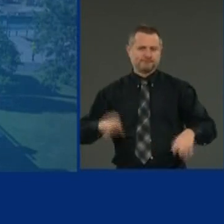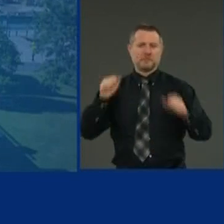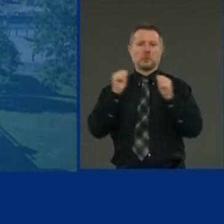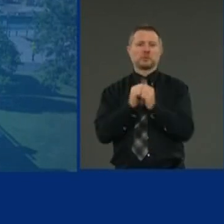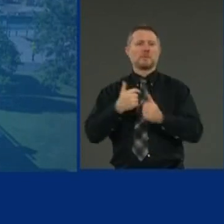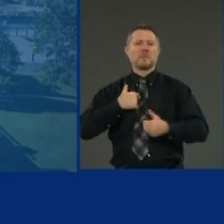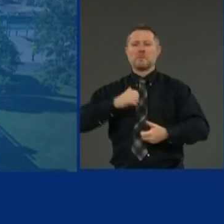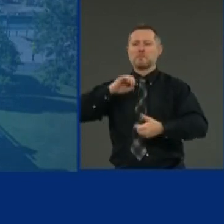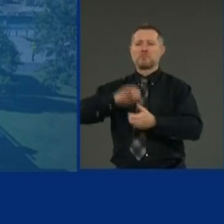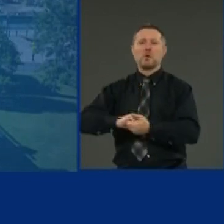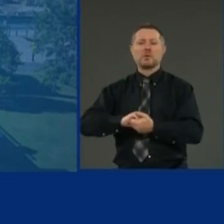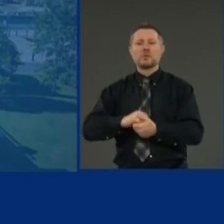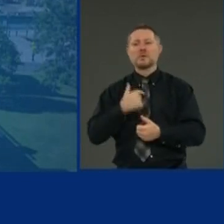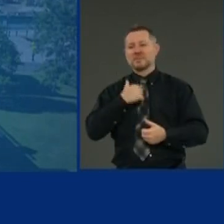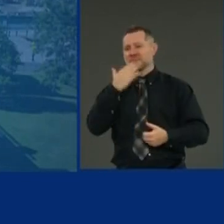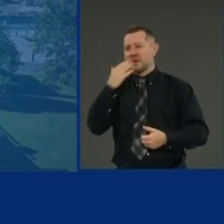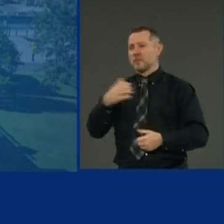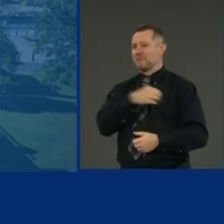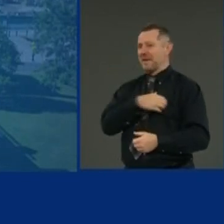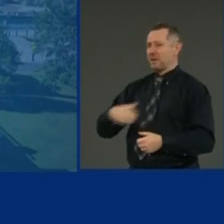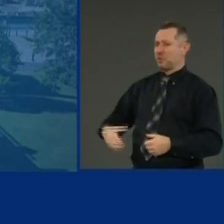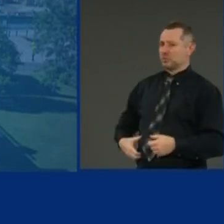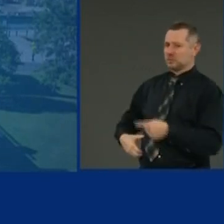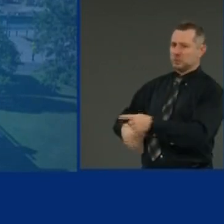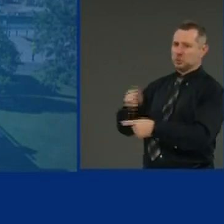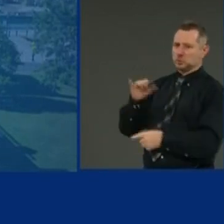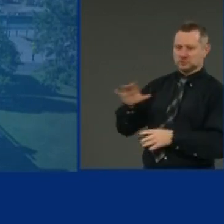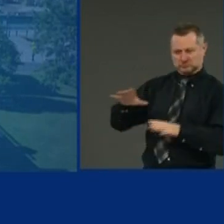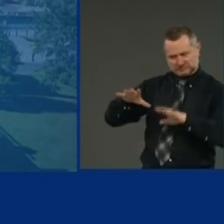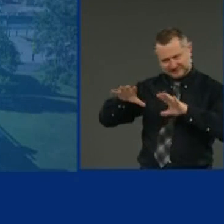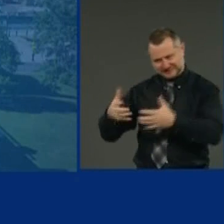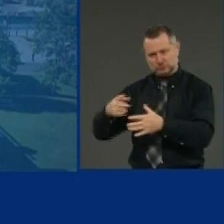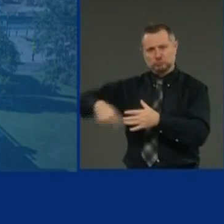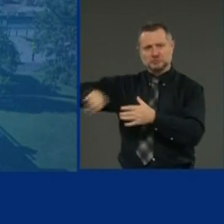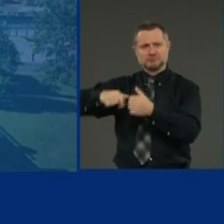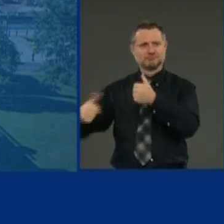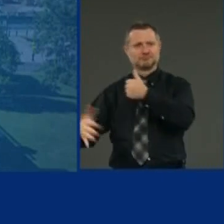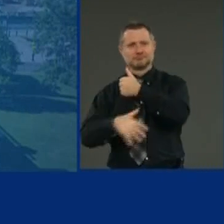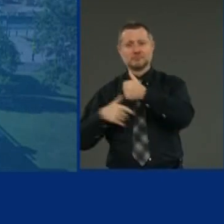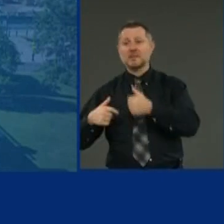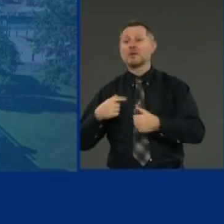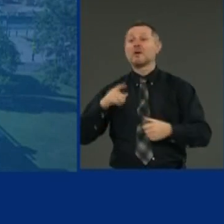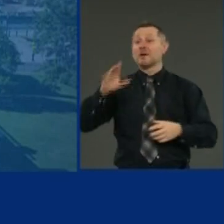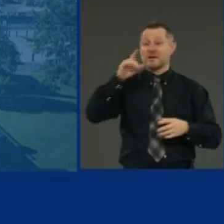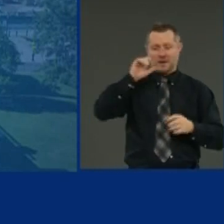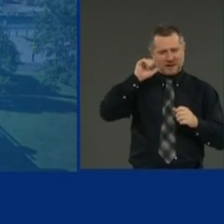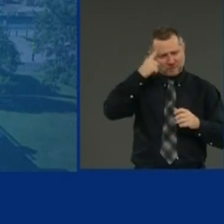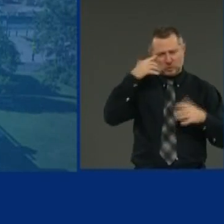AND WE'RE GOING TO BE DOING THIS IN NEW YORK CITY WITH OUR PARTNERS, AND YOU DON'T WANT THANK THE MAYOR VERY MUCH AND